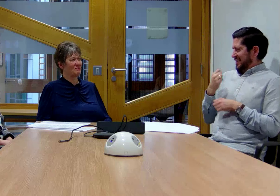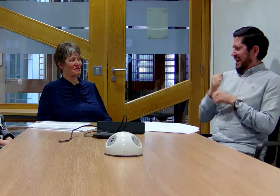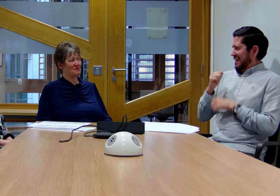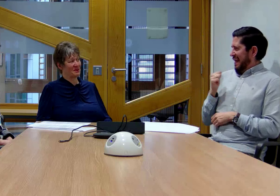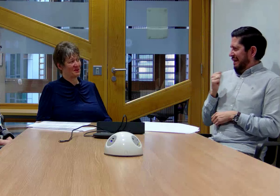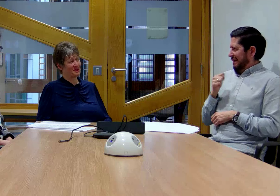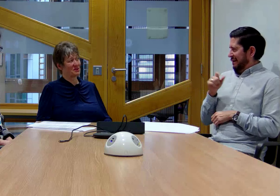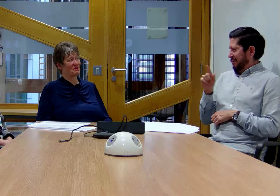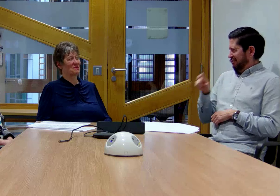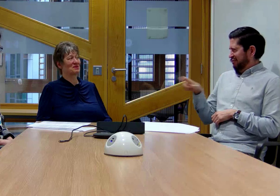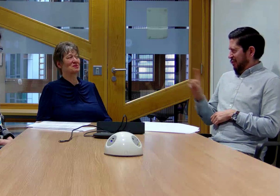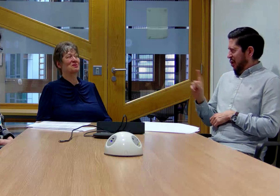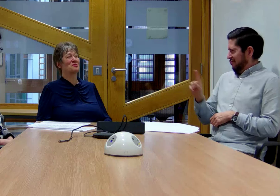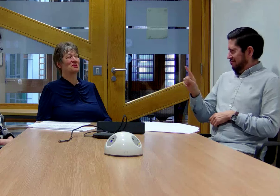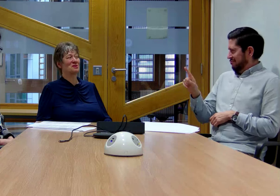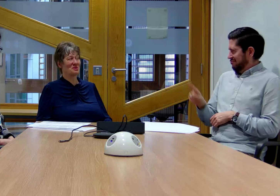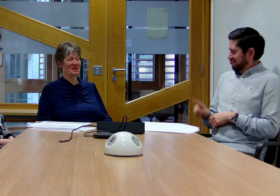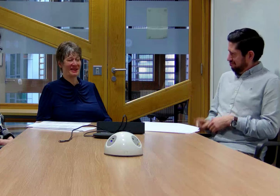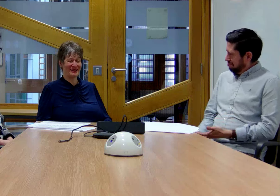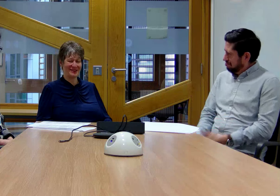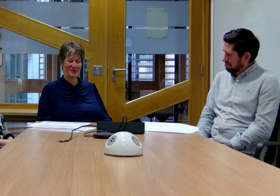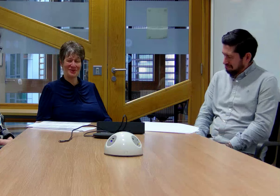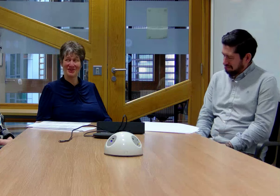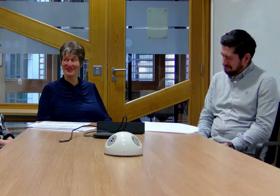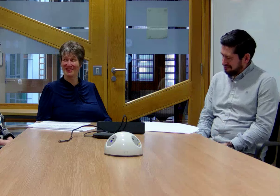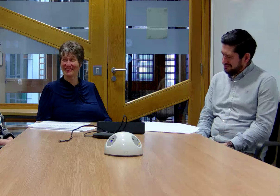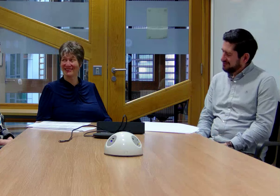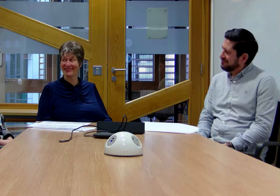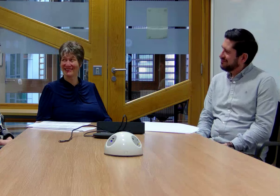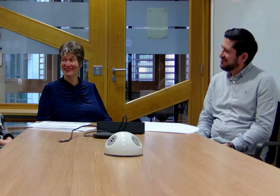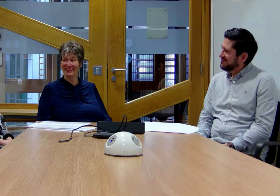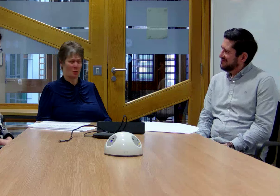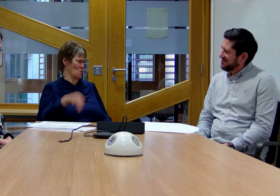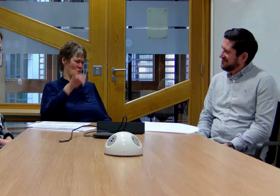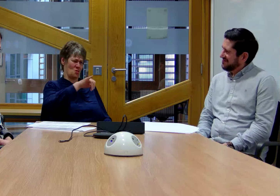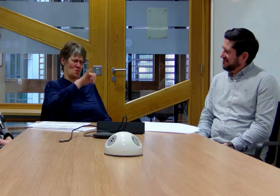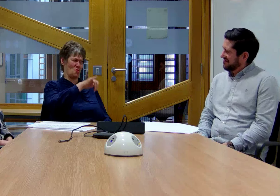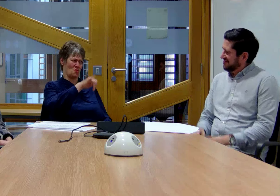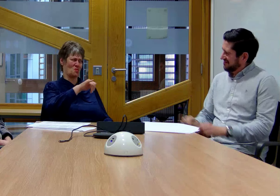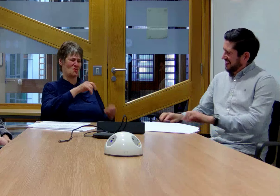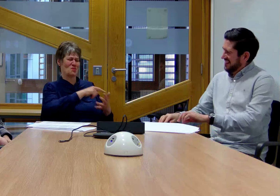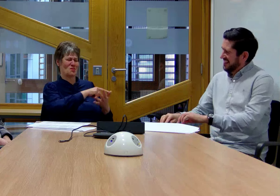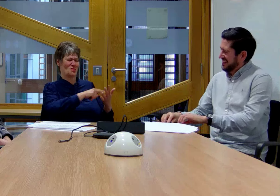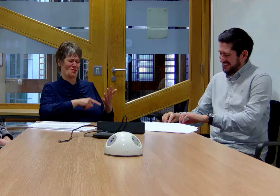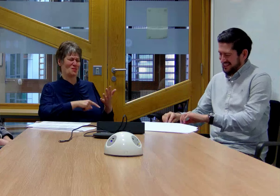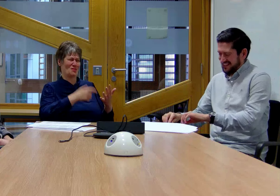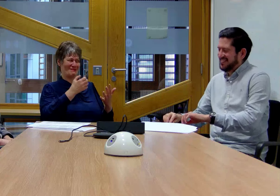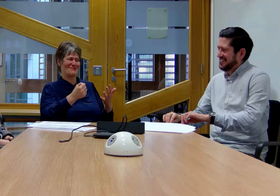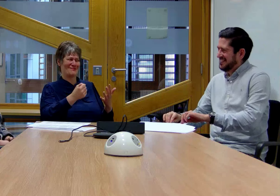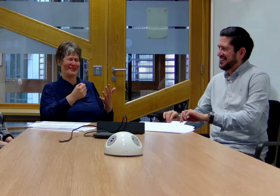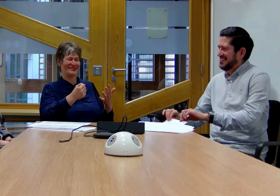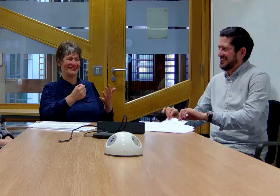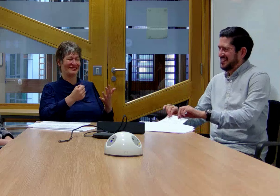So I would imagine maybe there are some things that would annoy Gaelic users as well?